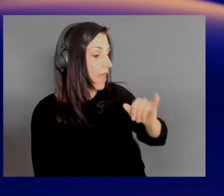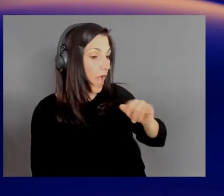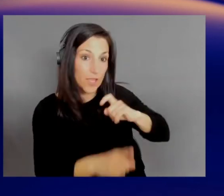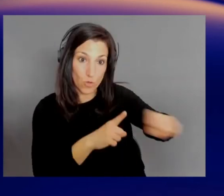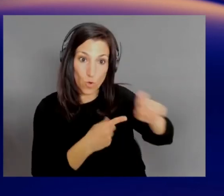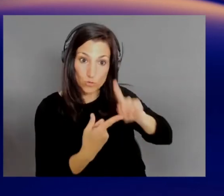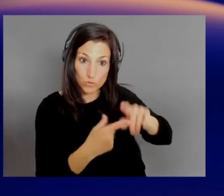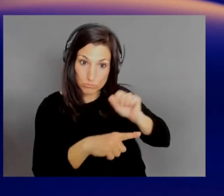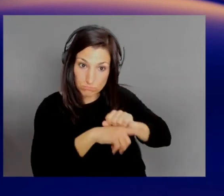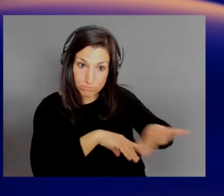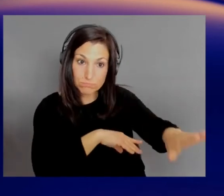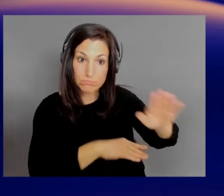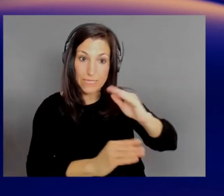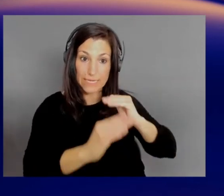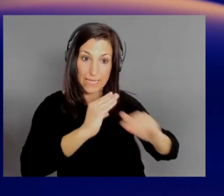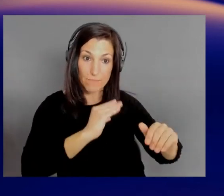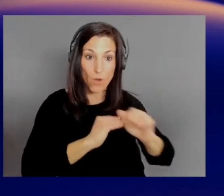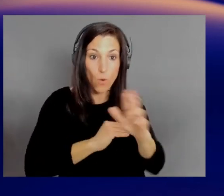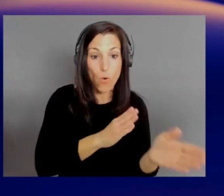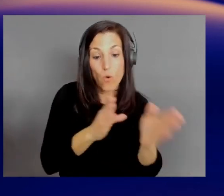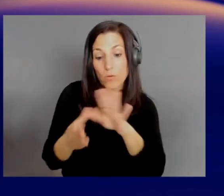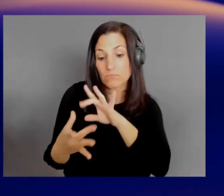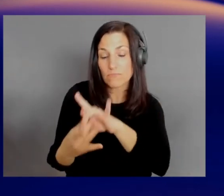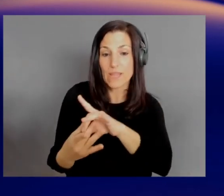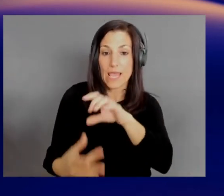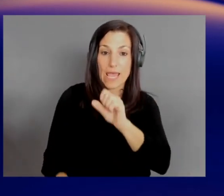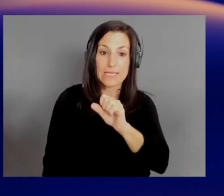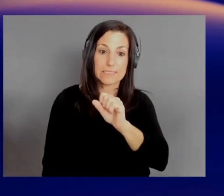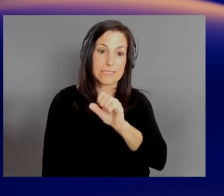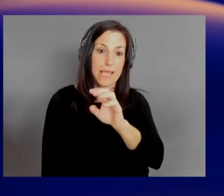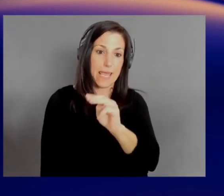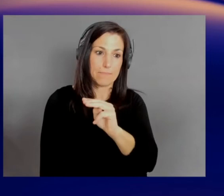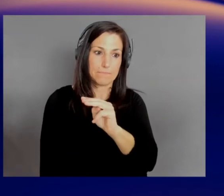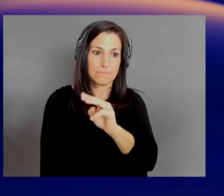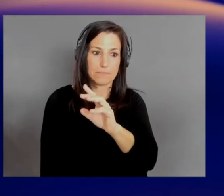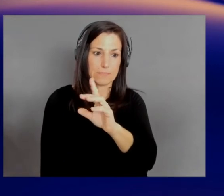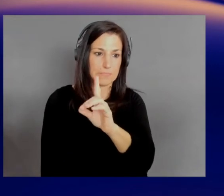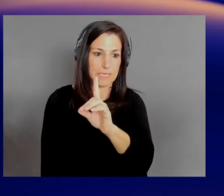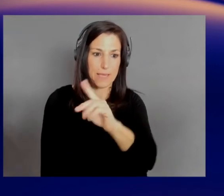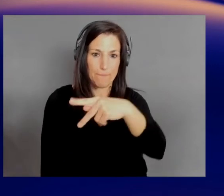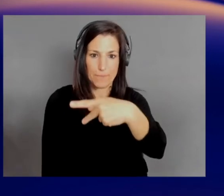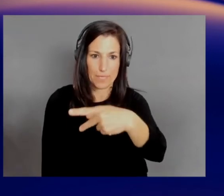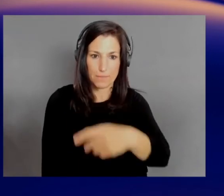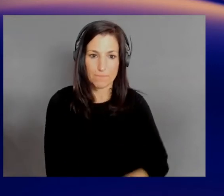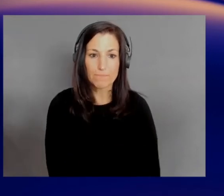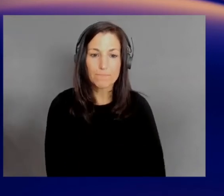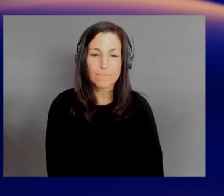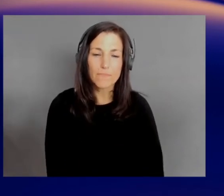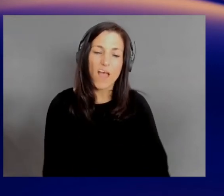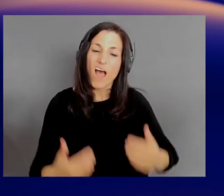or you can hook it up via SMTP. So I actually just got a simple Lambda function.